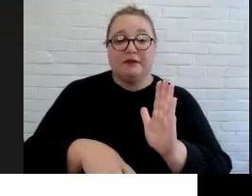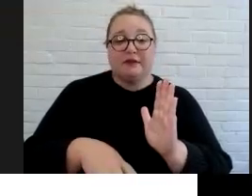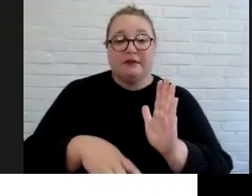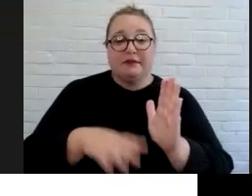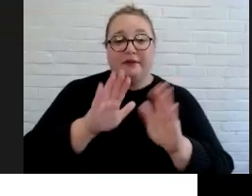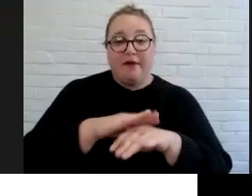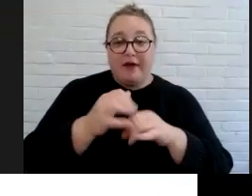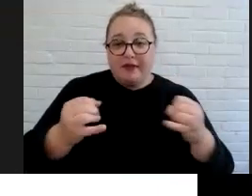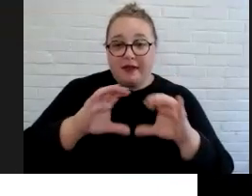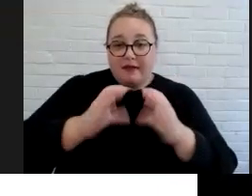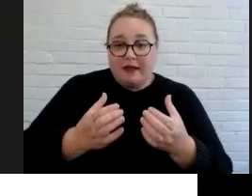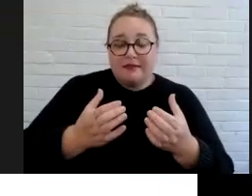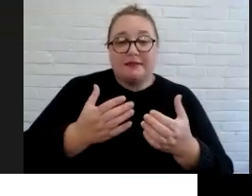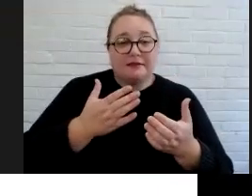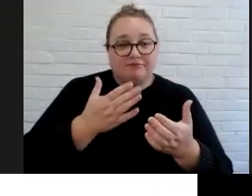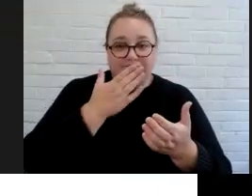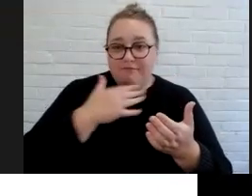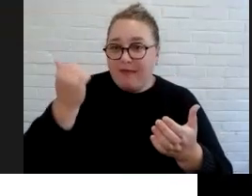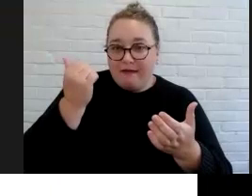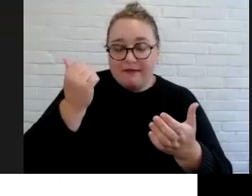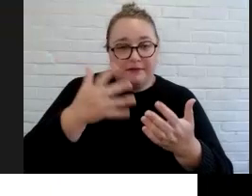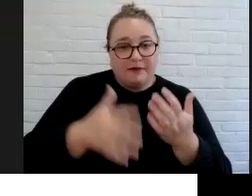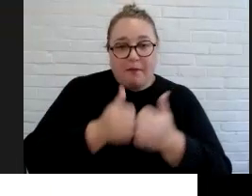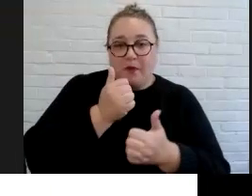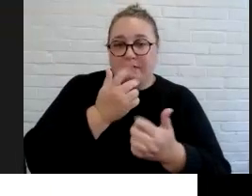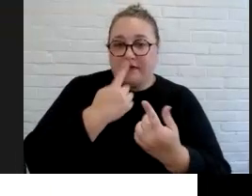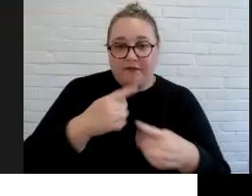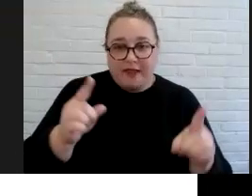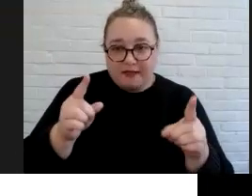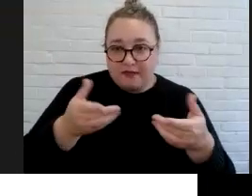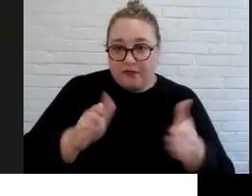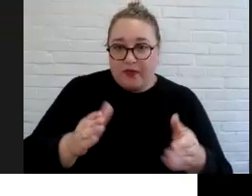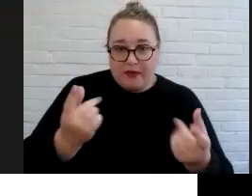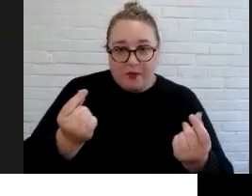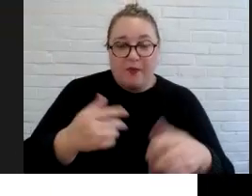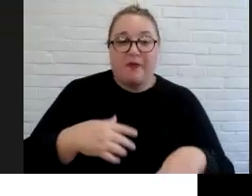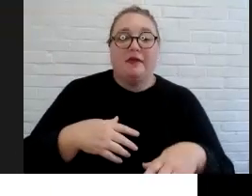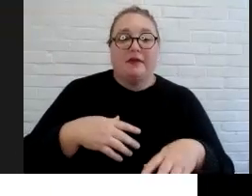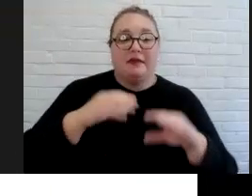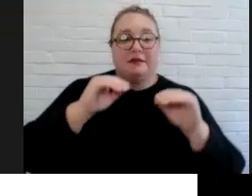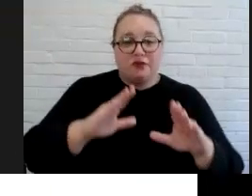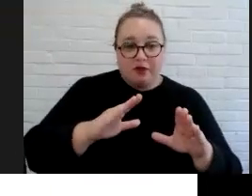class is for the instructor to do this really intentional, proactive,